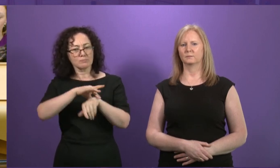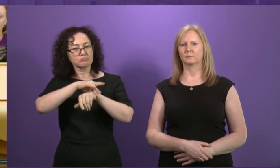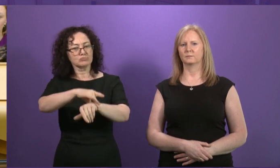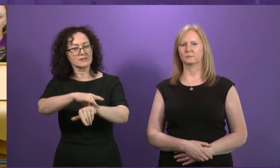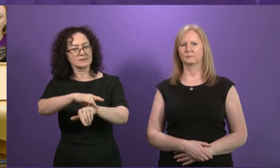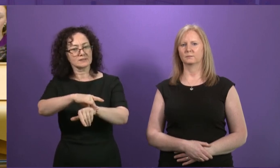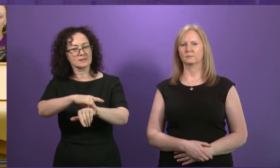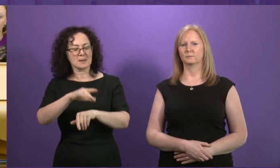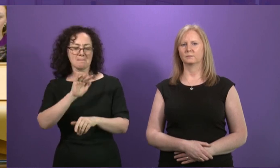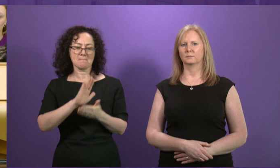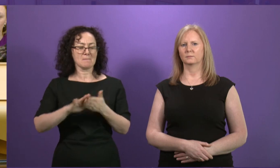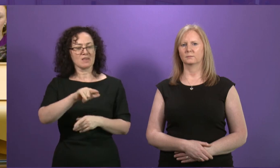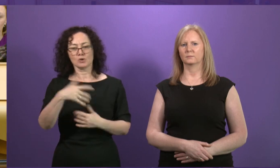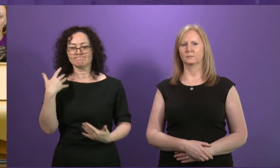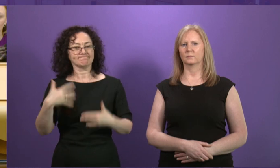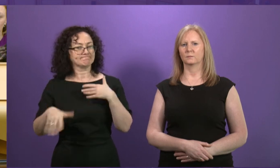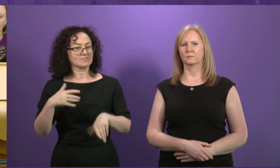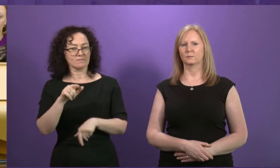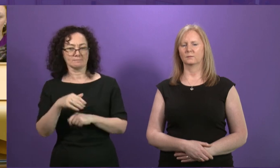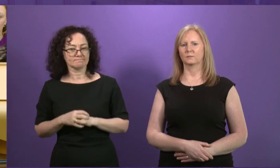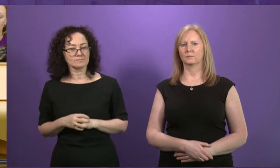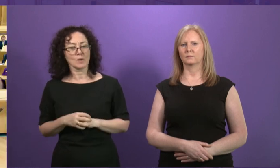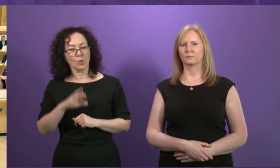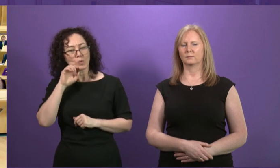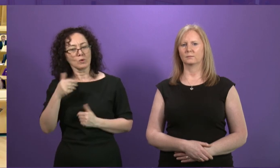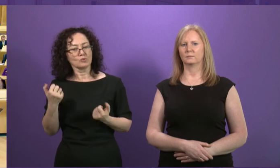That is an absolute commitment that the Scottish Government will always honour.